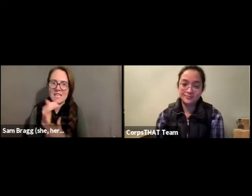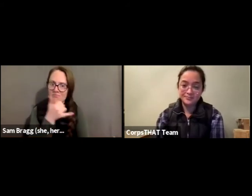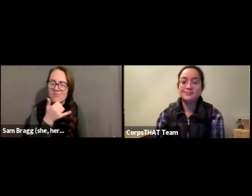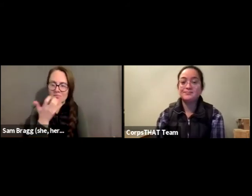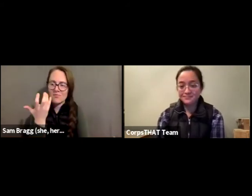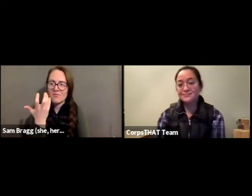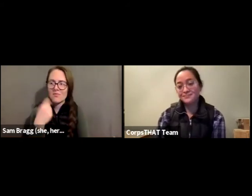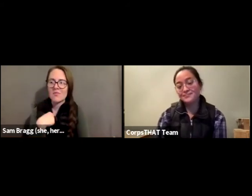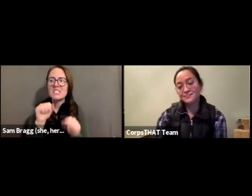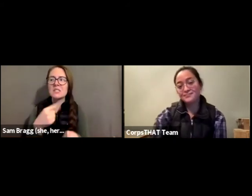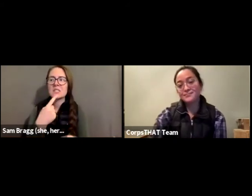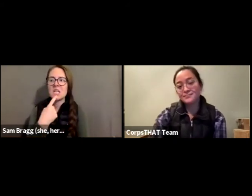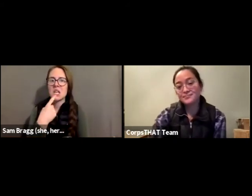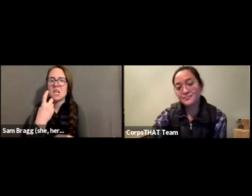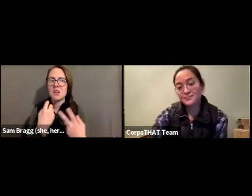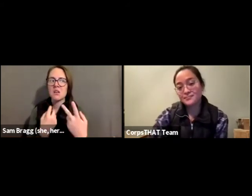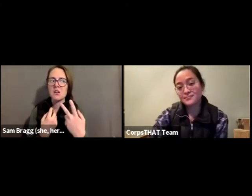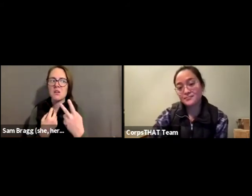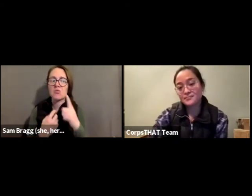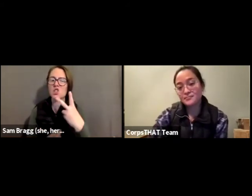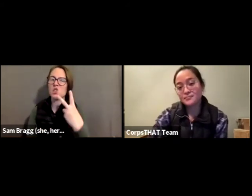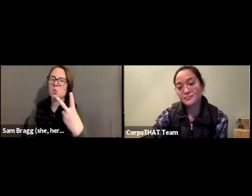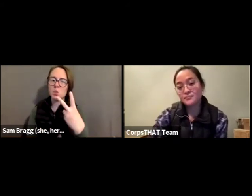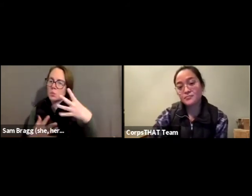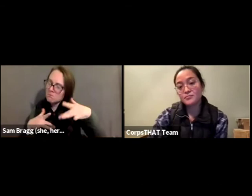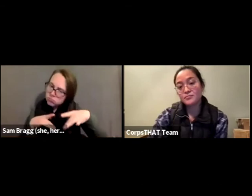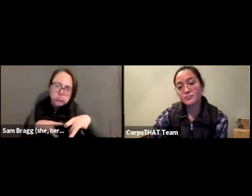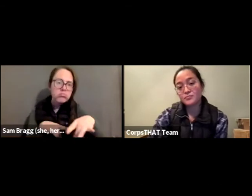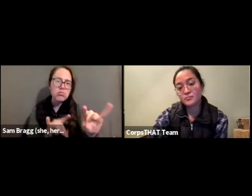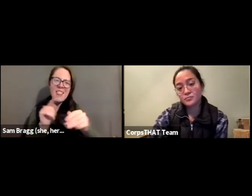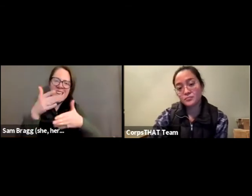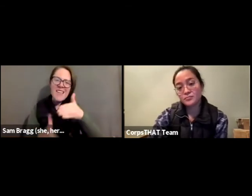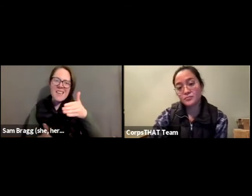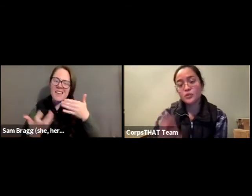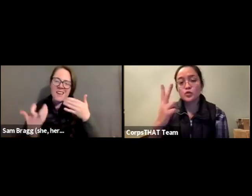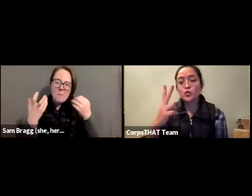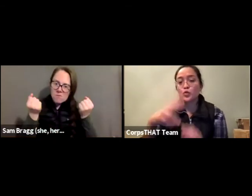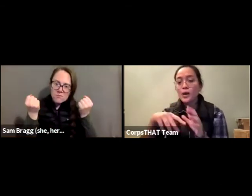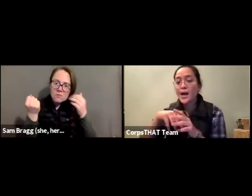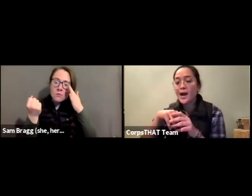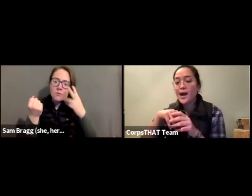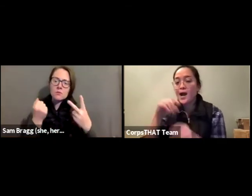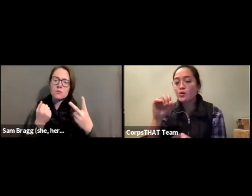students were very motivated i would say i would say there were maybe two that really picked it up